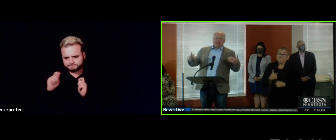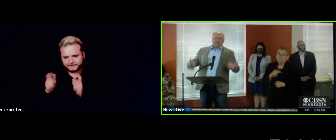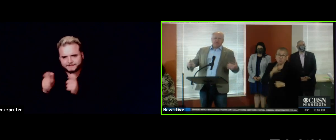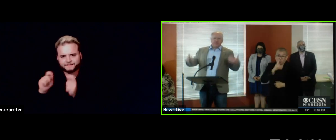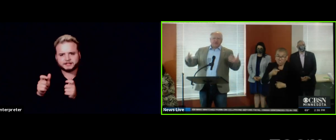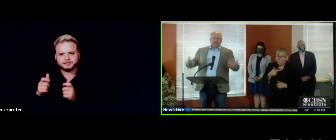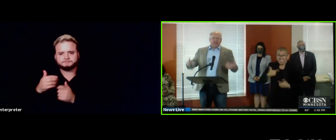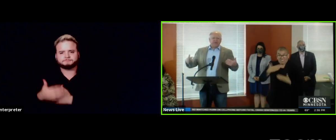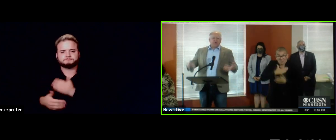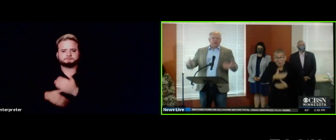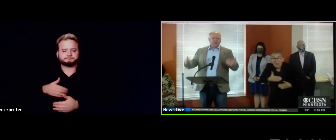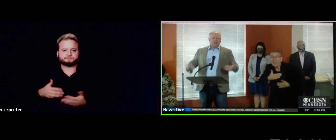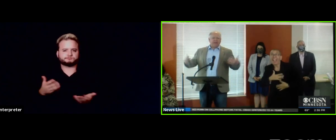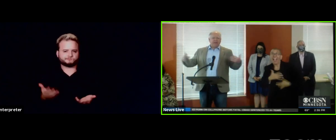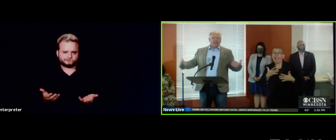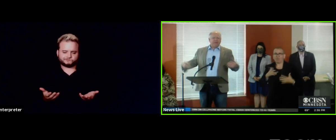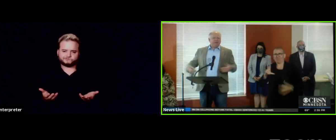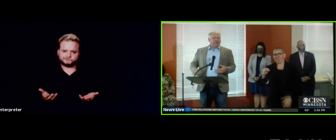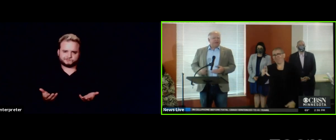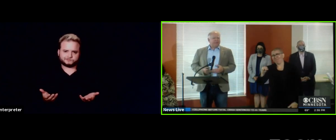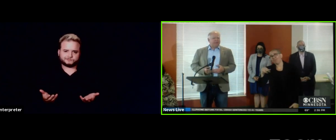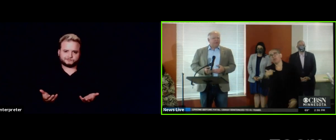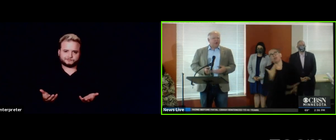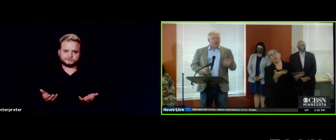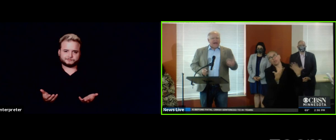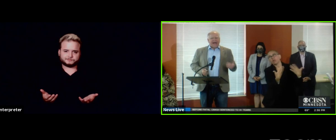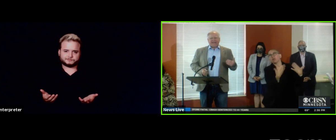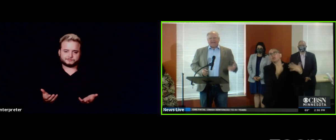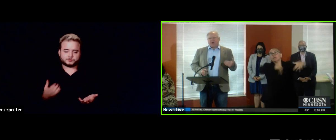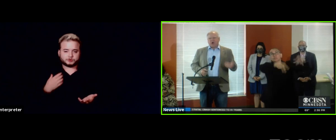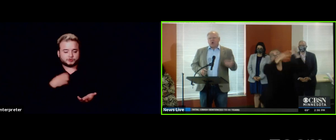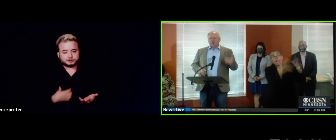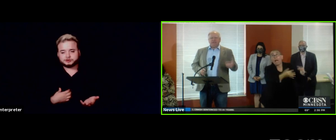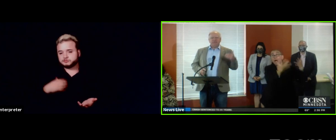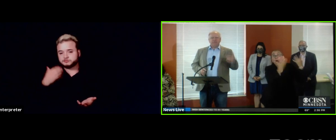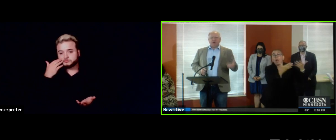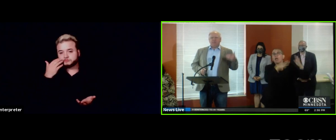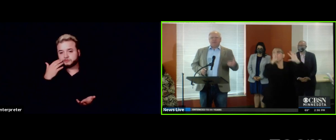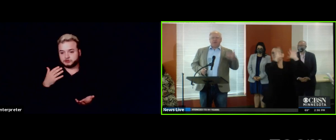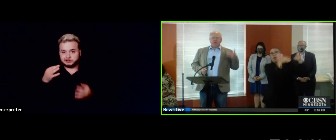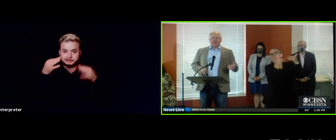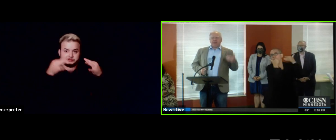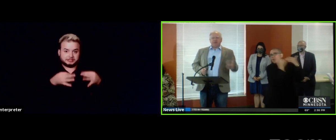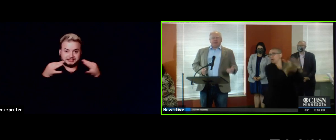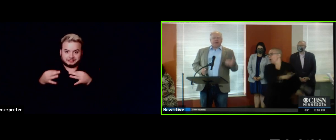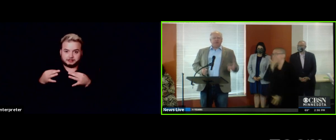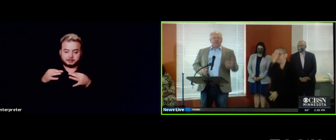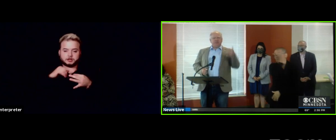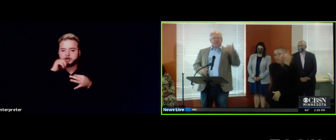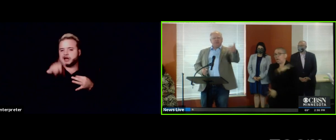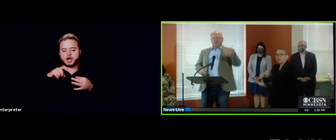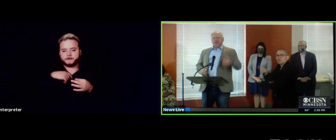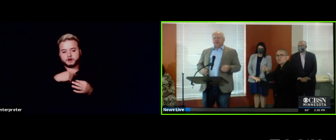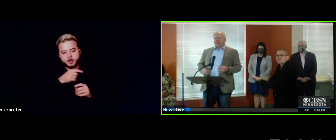through the executive order or be made through the executive branch alone. I think there are really smart people who are in touch with their communities that should be doing this